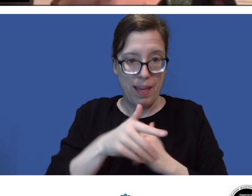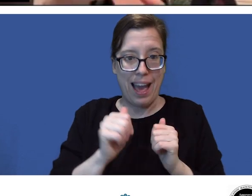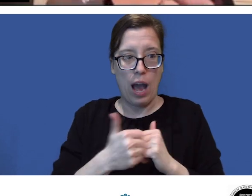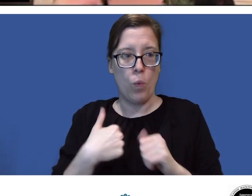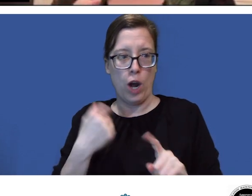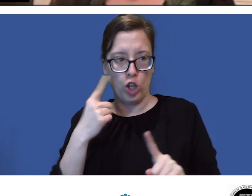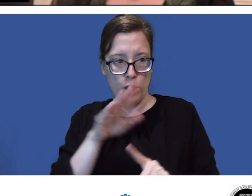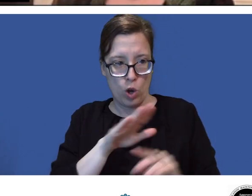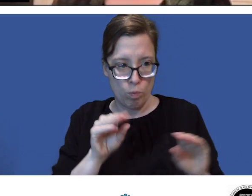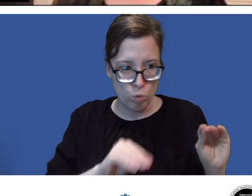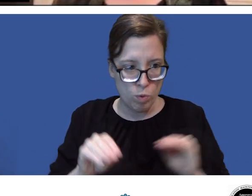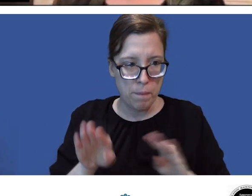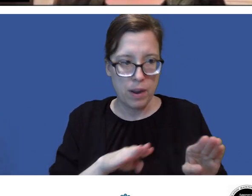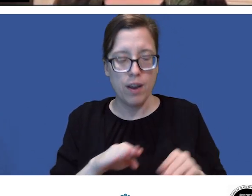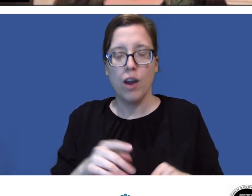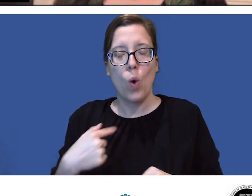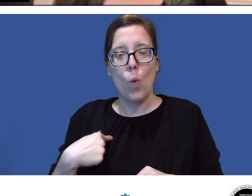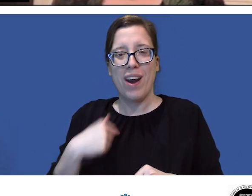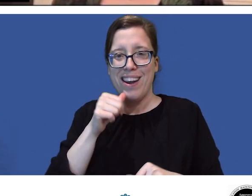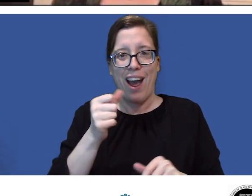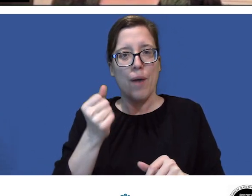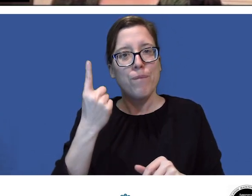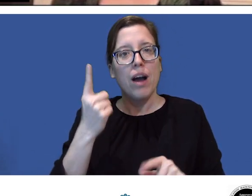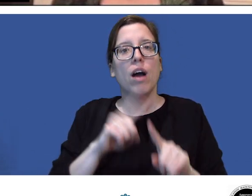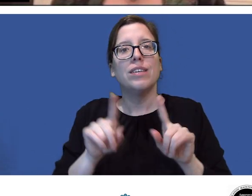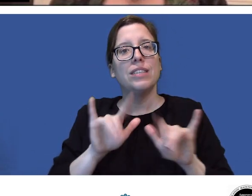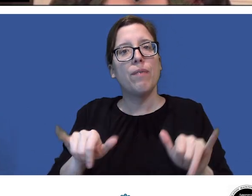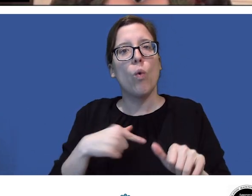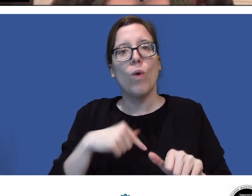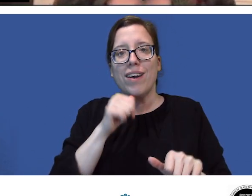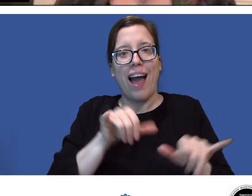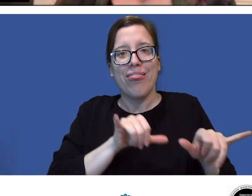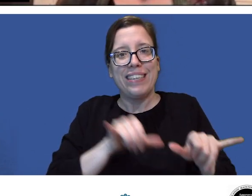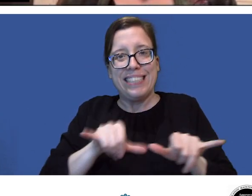interact, but we're not automatic replicas of each other. So we